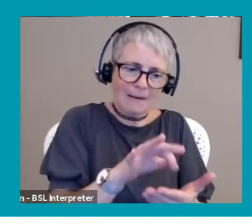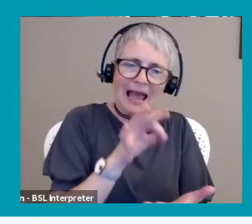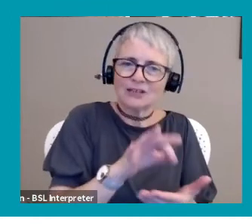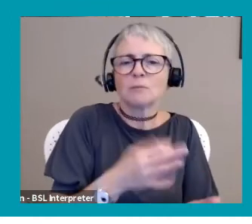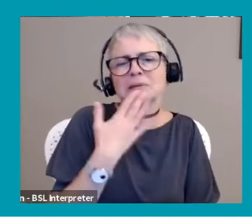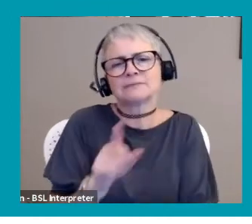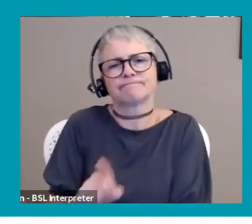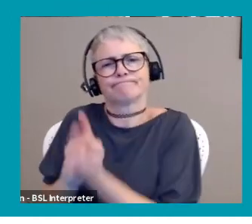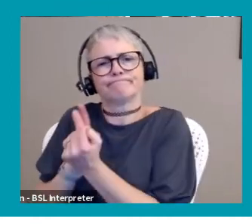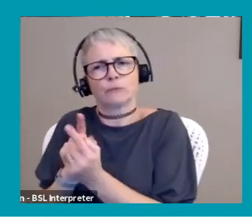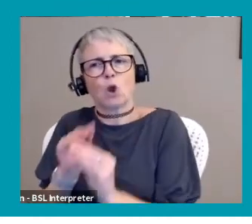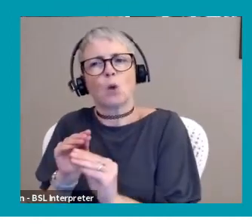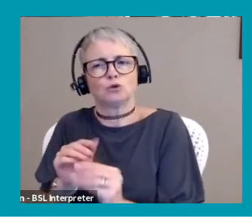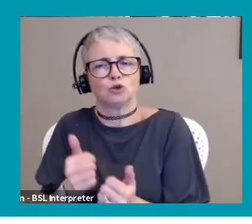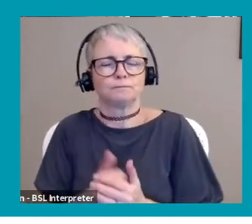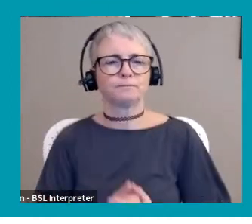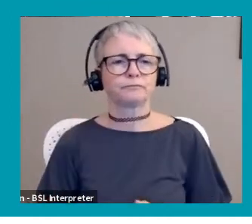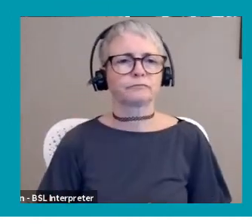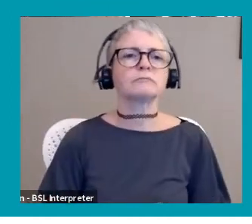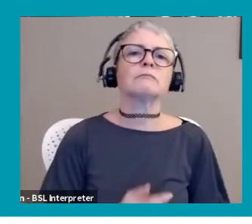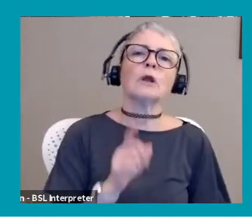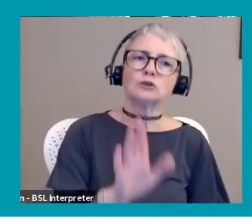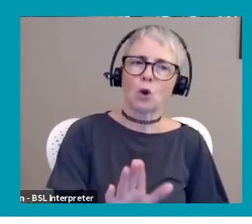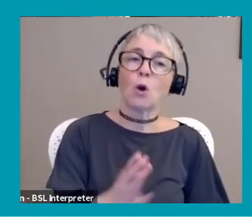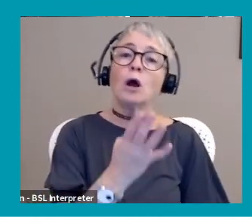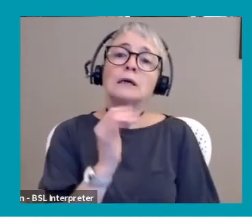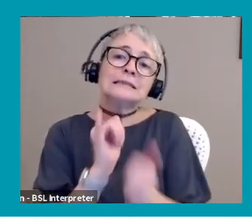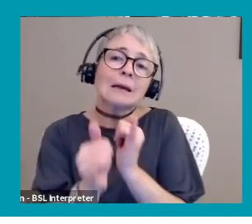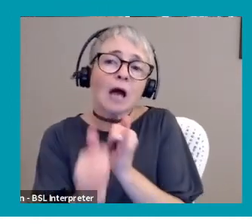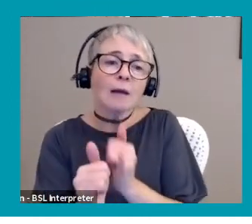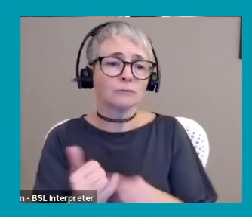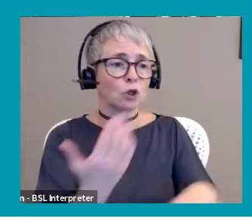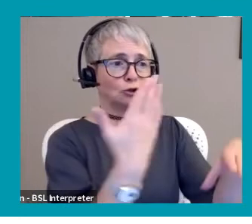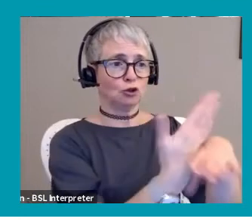There are jobs not yet advertised because maybe the organisation hasn't